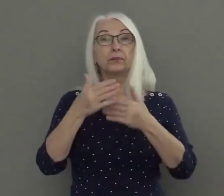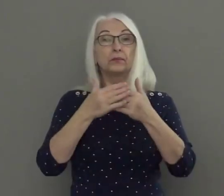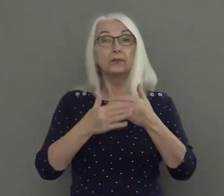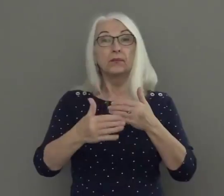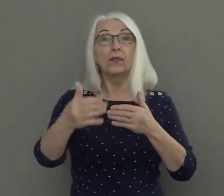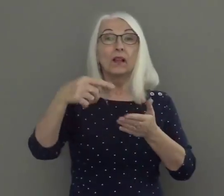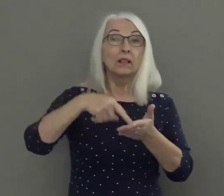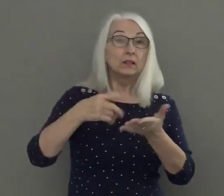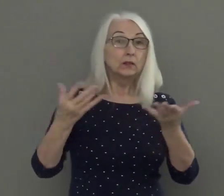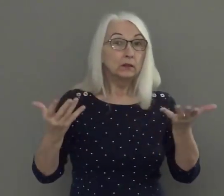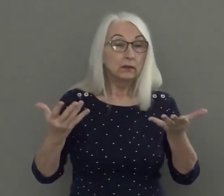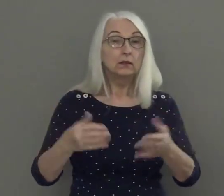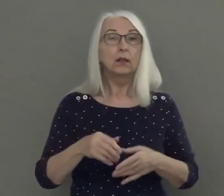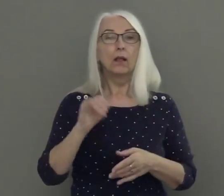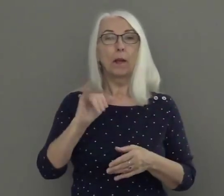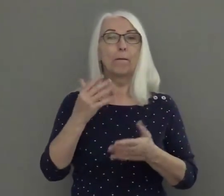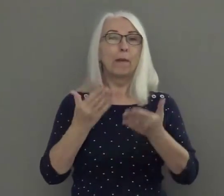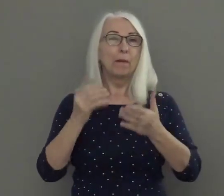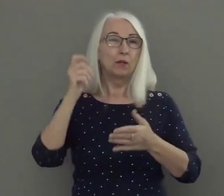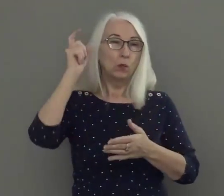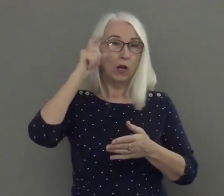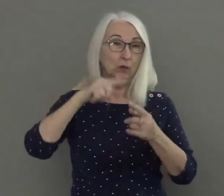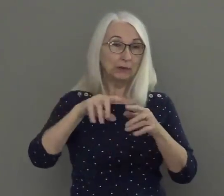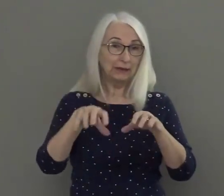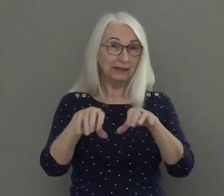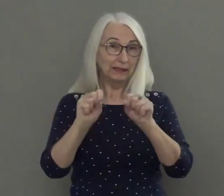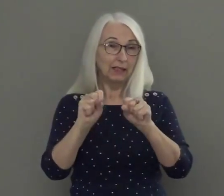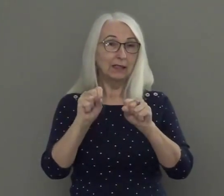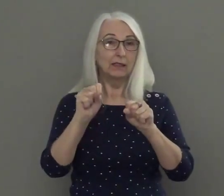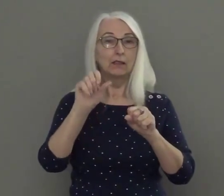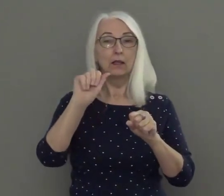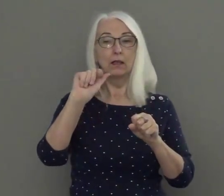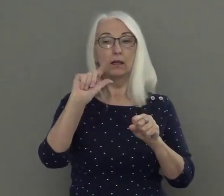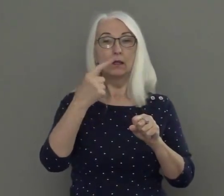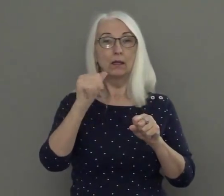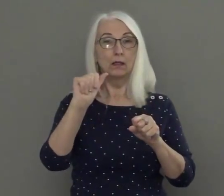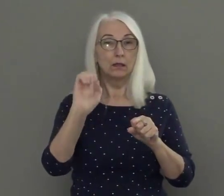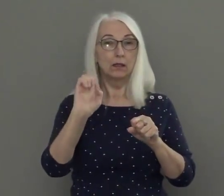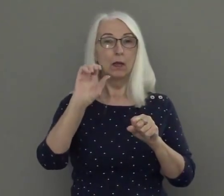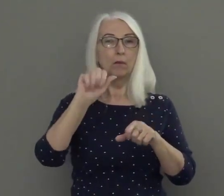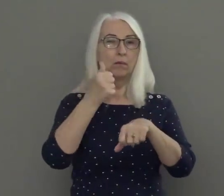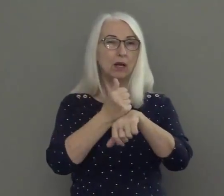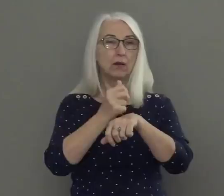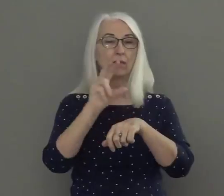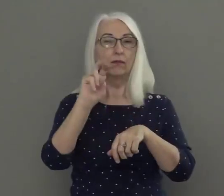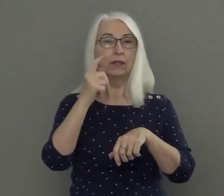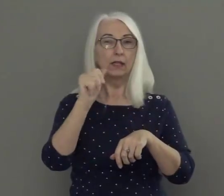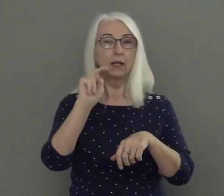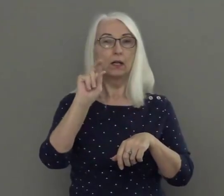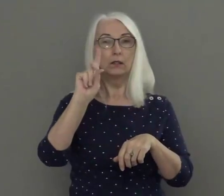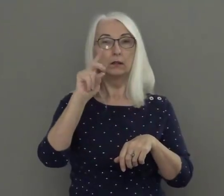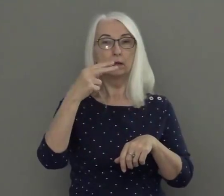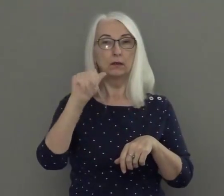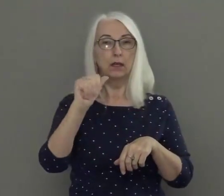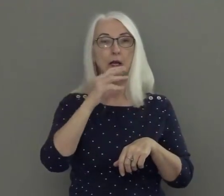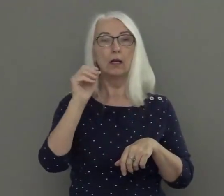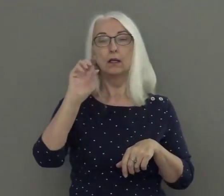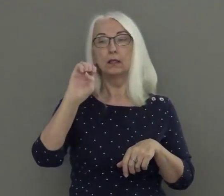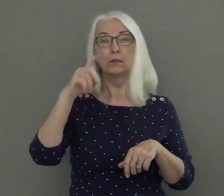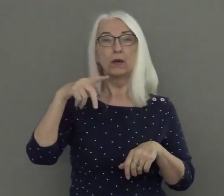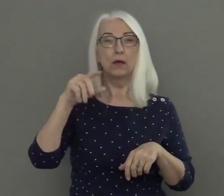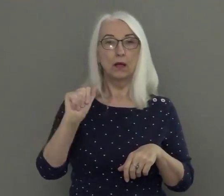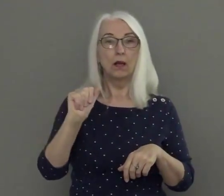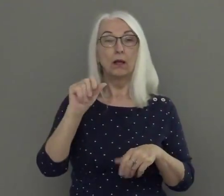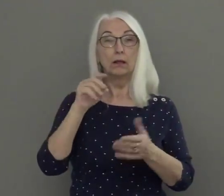Beyond this, it may be wise to take algae-based vegan DHA and EPA.